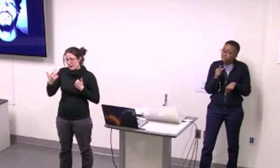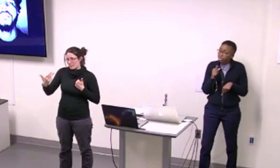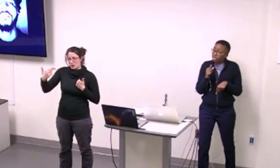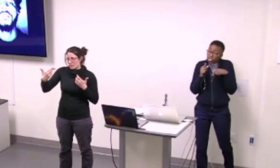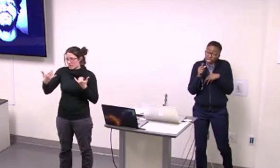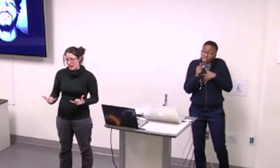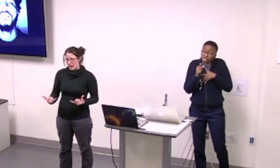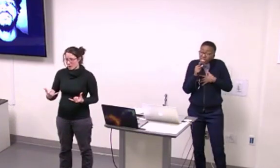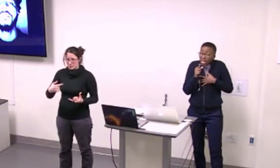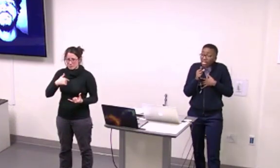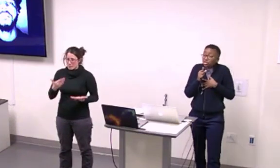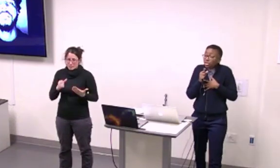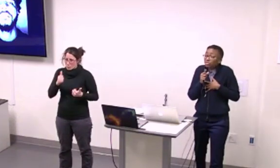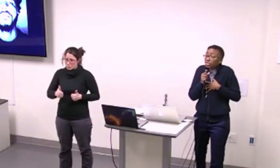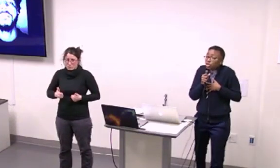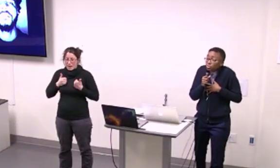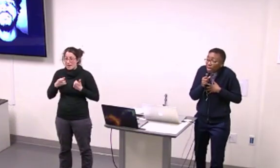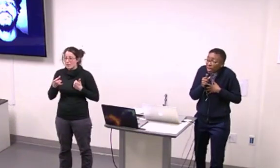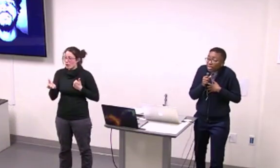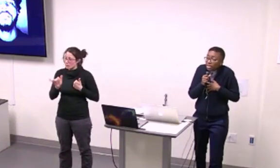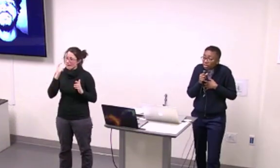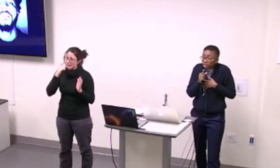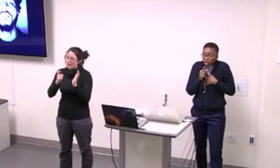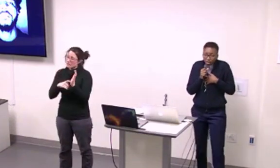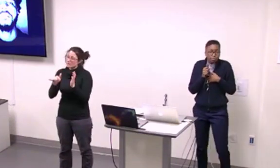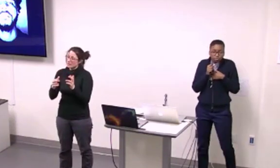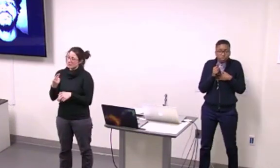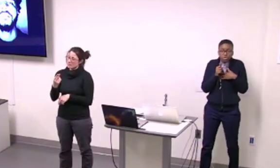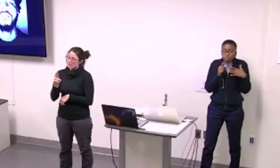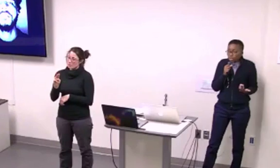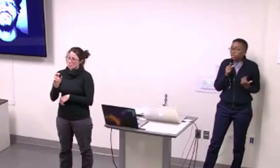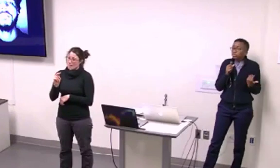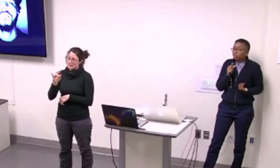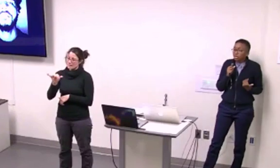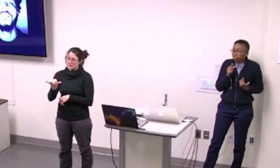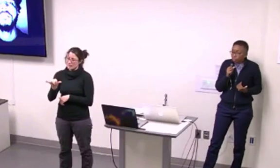It's also an acknowledgement of humanity of folks who are literally running from the cops.